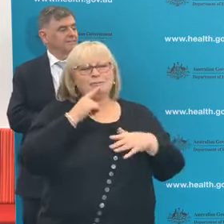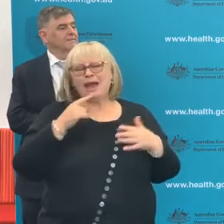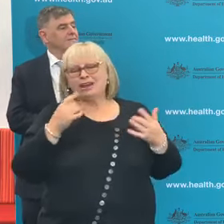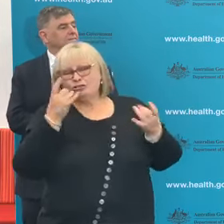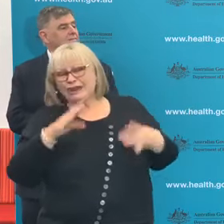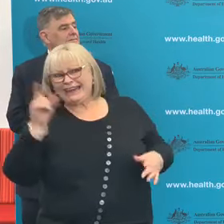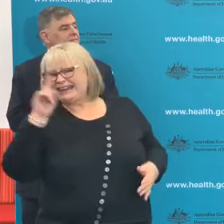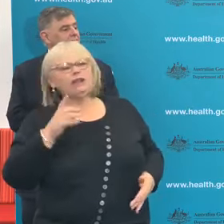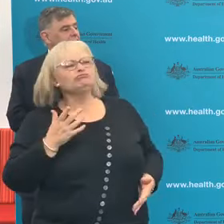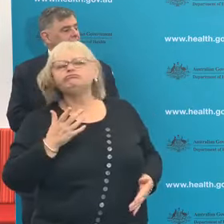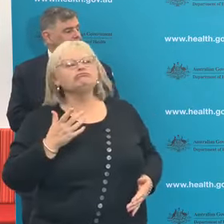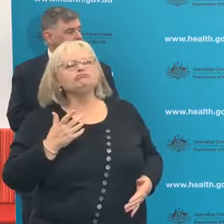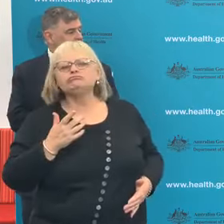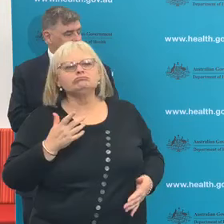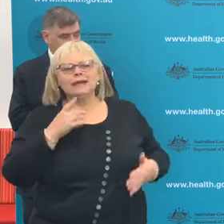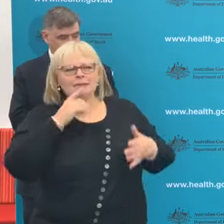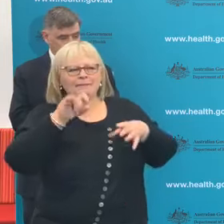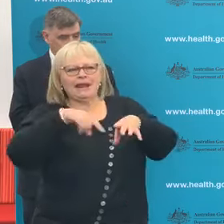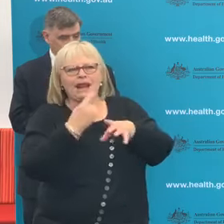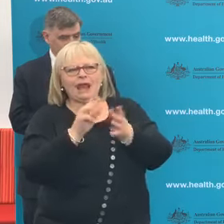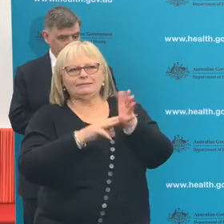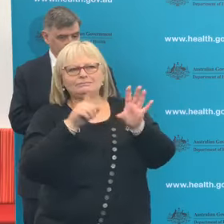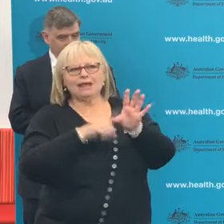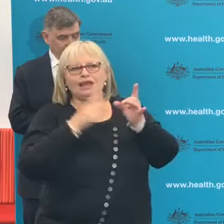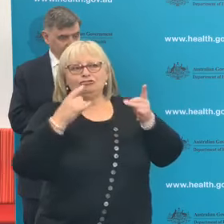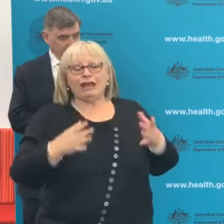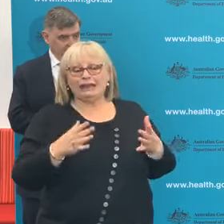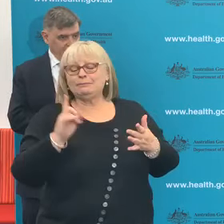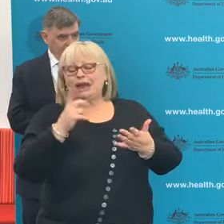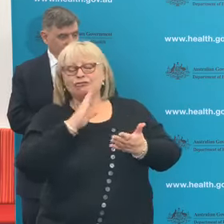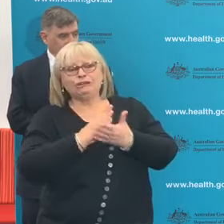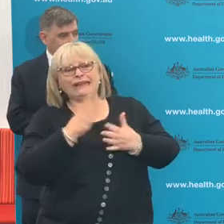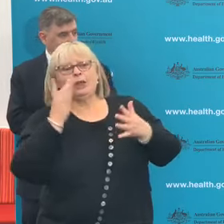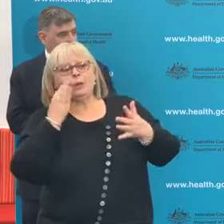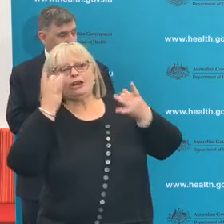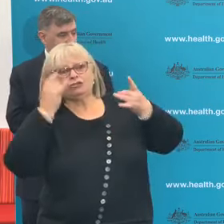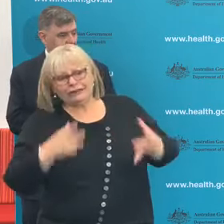rumoured to be sort of late May, but there's no definitive date for release.